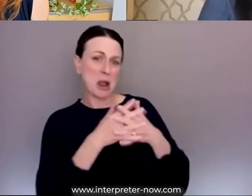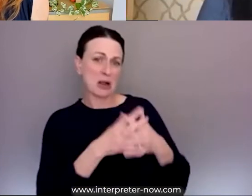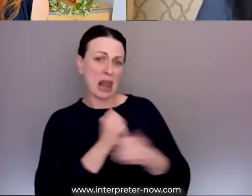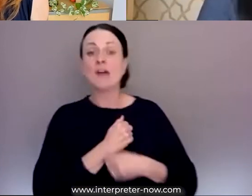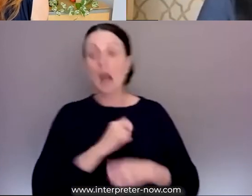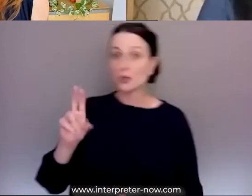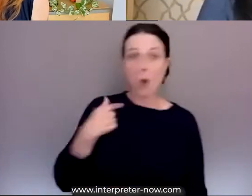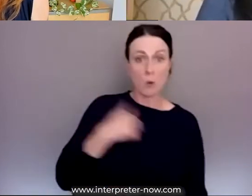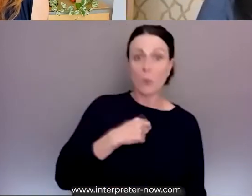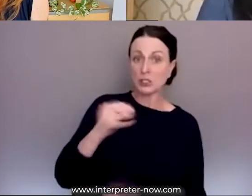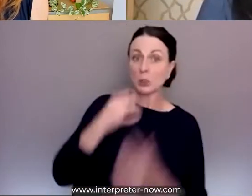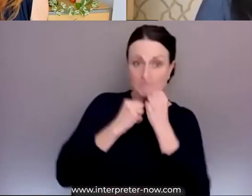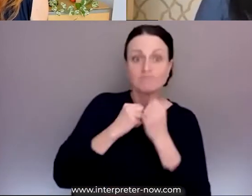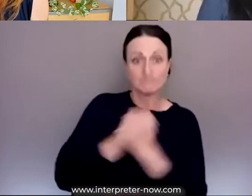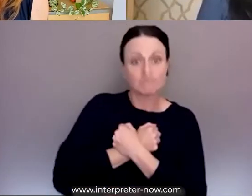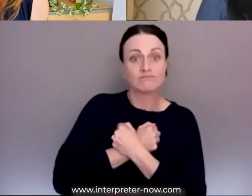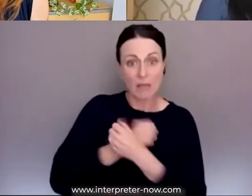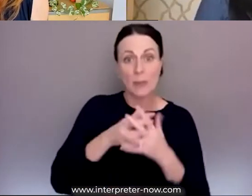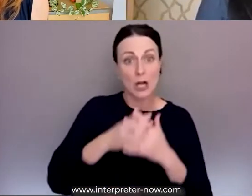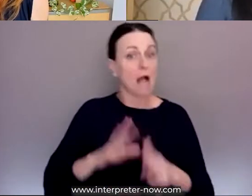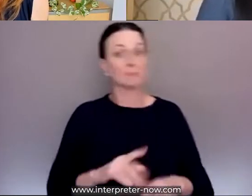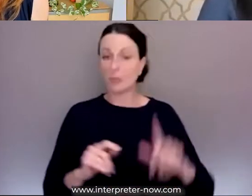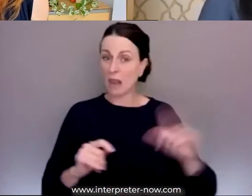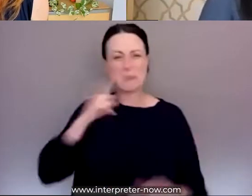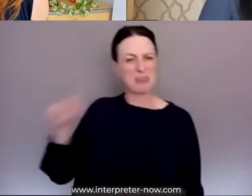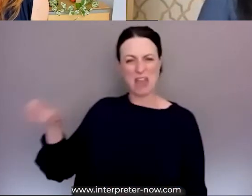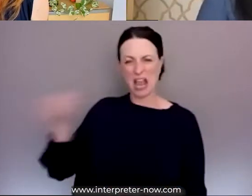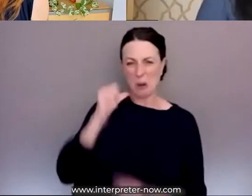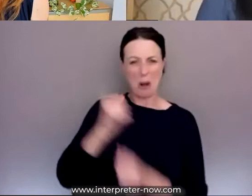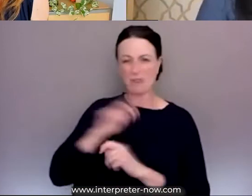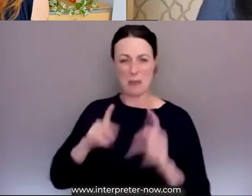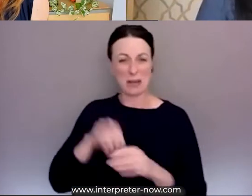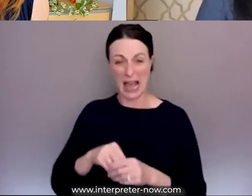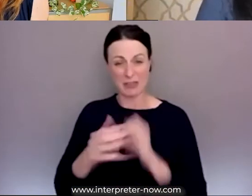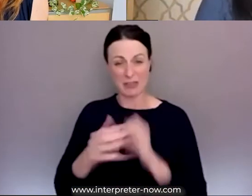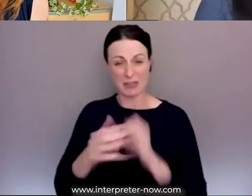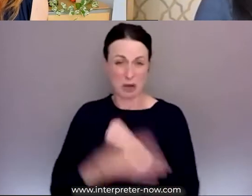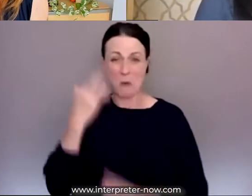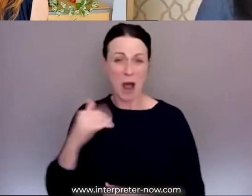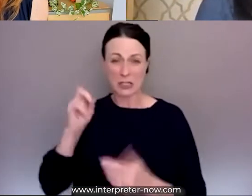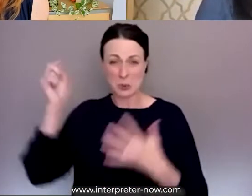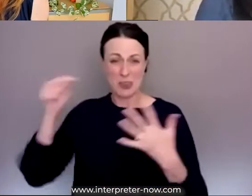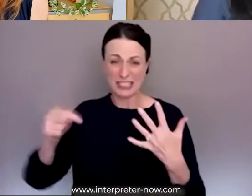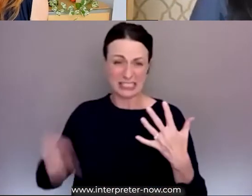We absolutely 100% do. And on the left you hear, "But they don't love the people in the country because why would they do A, B, and C."